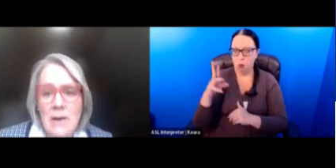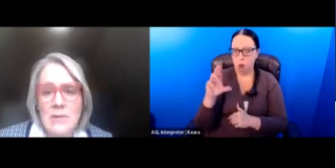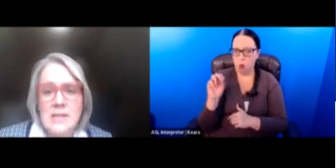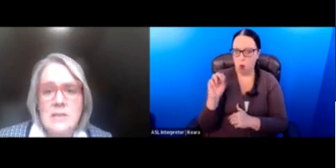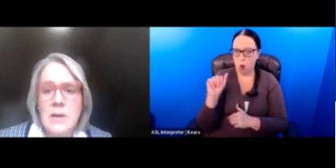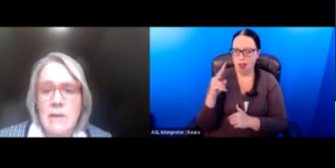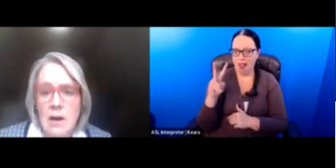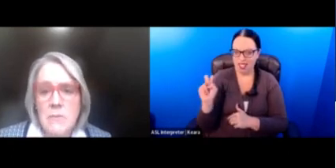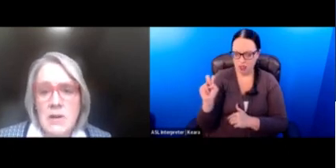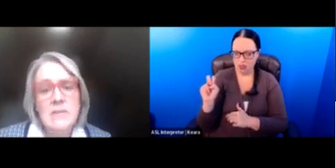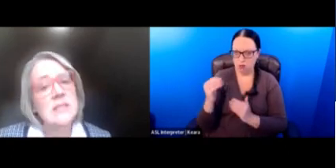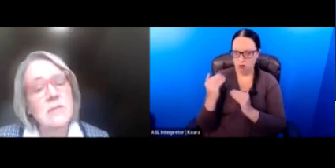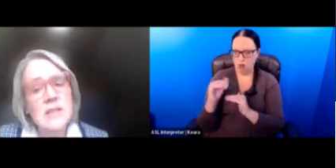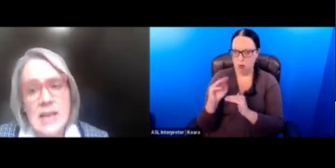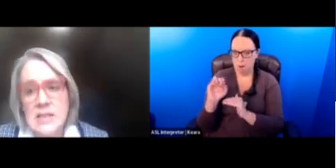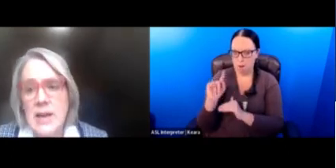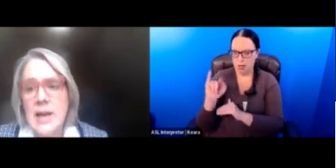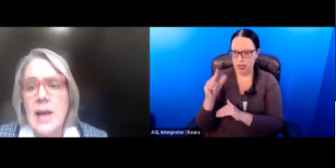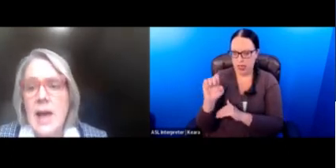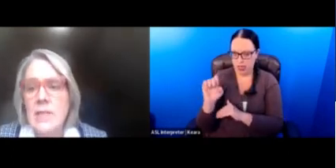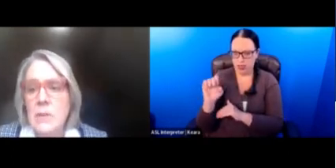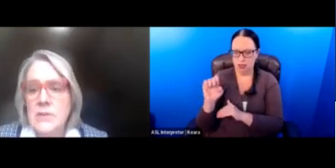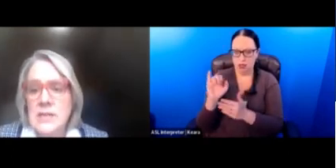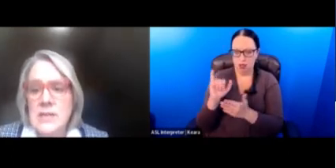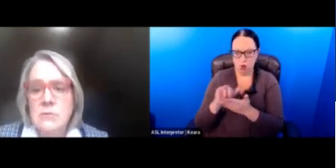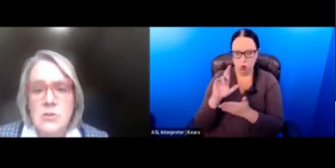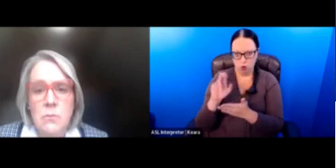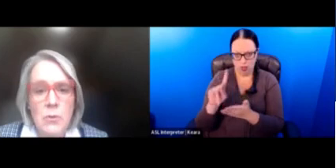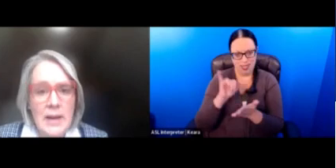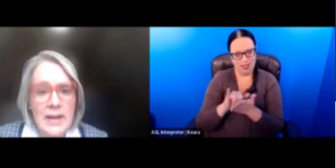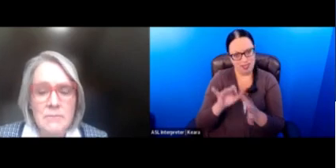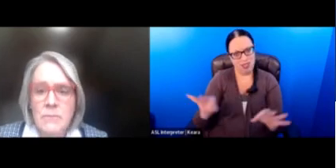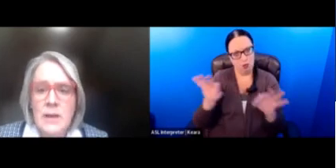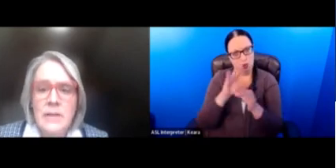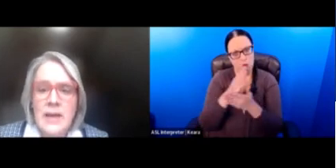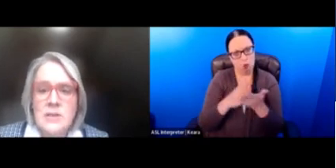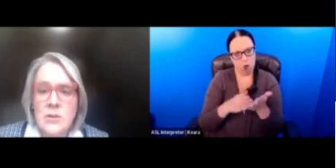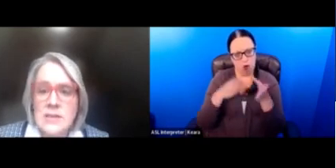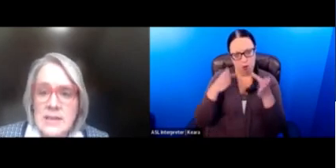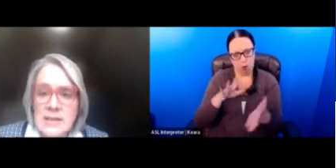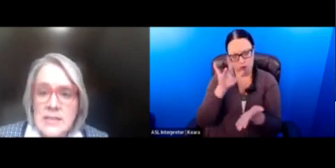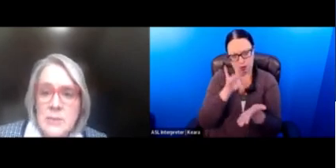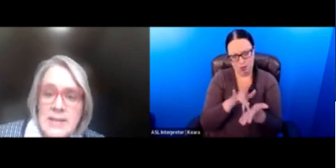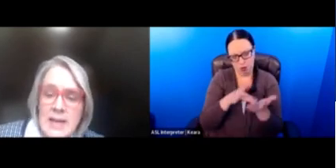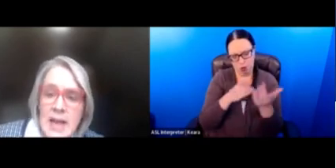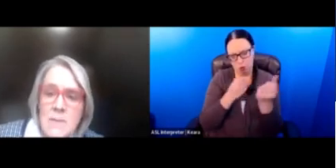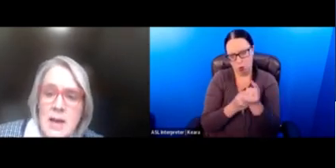Comprehensive Assessment, and the person centered support planning. These are intended to